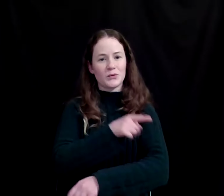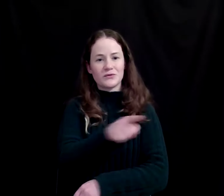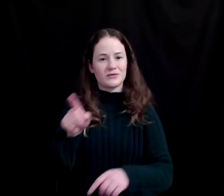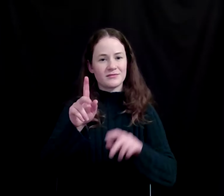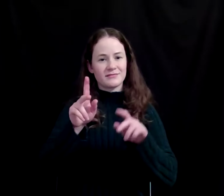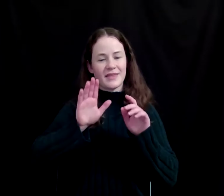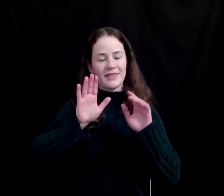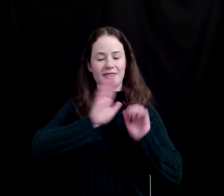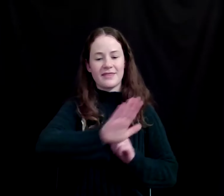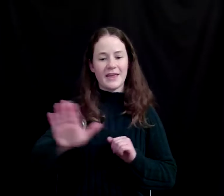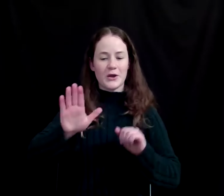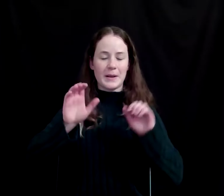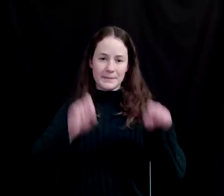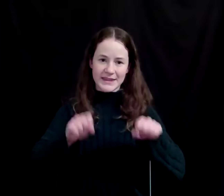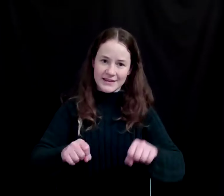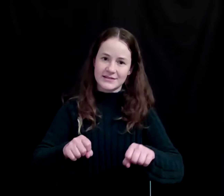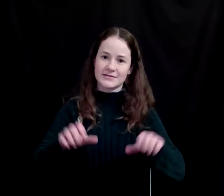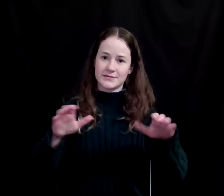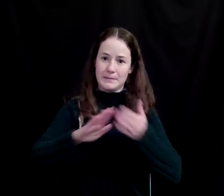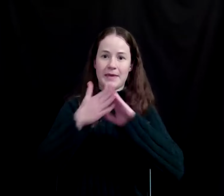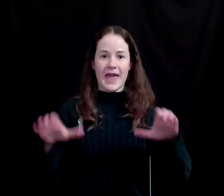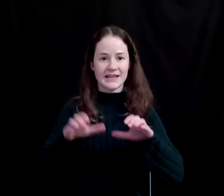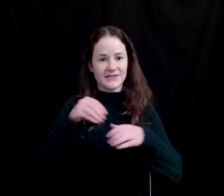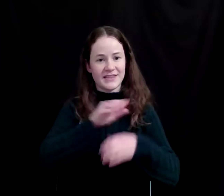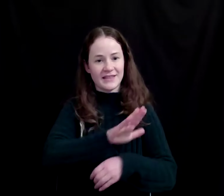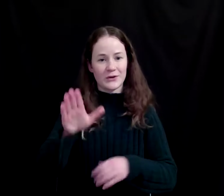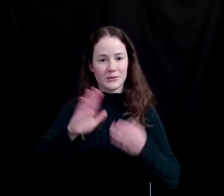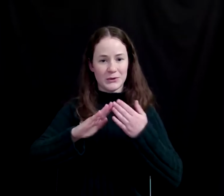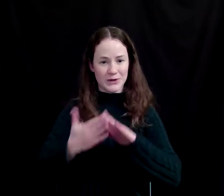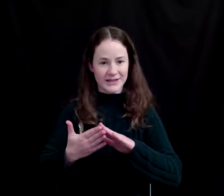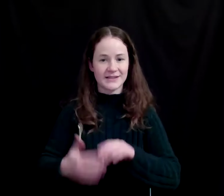sharing and turn it over to the next presenter,